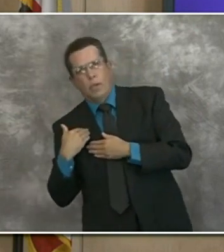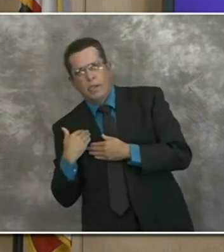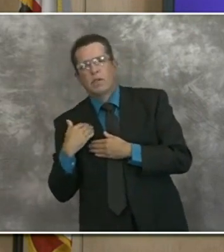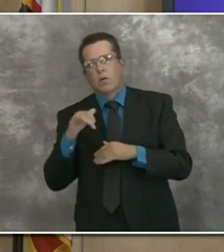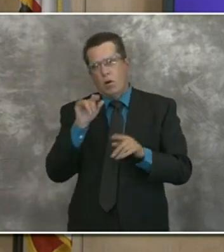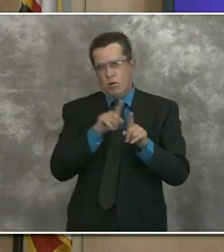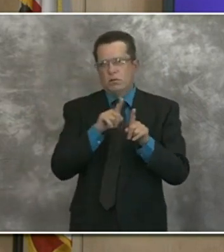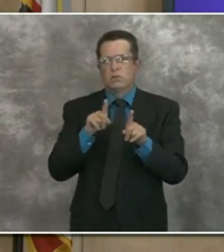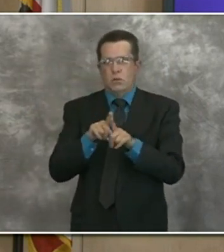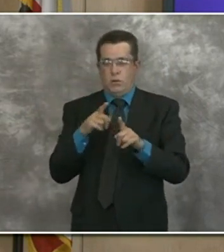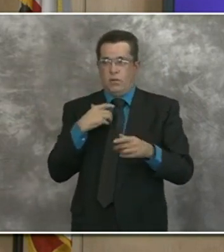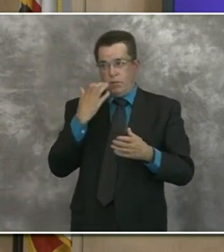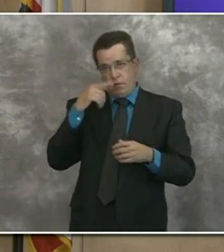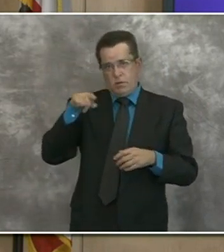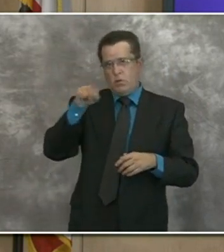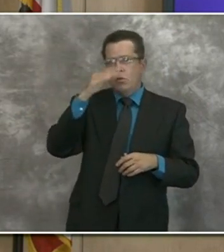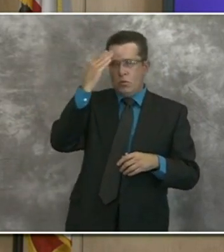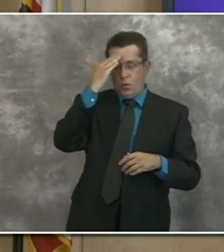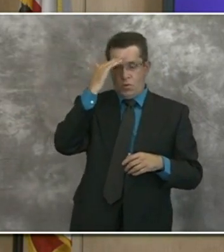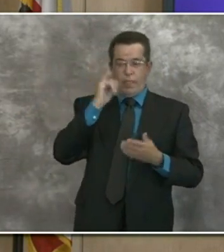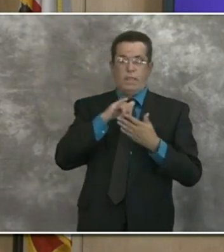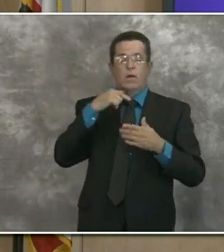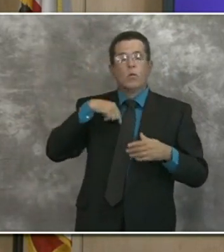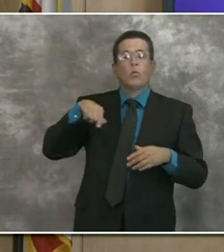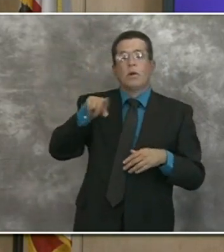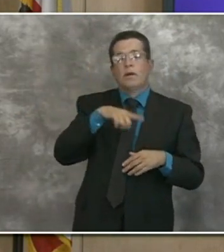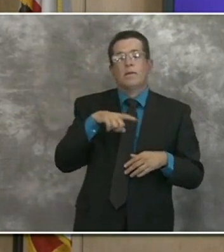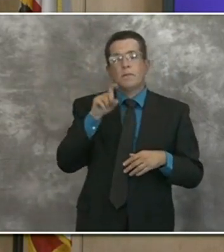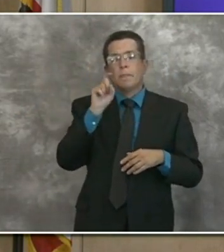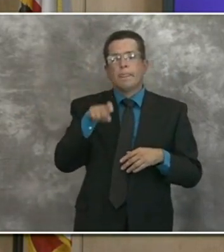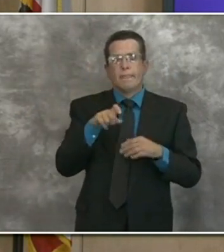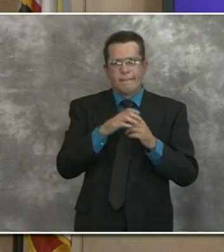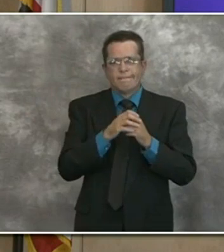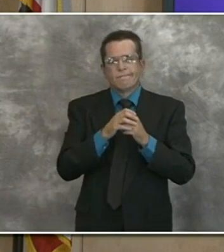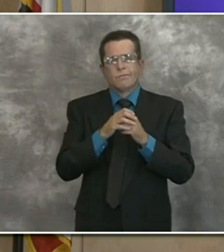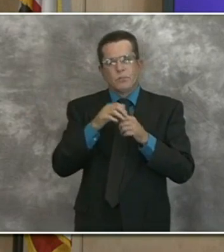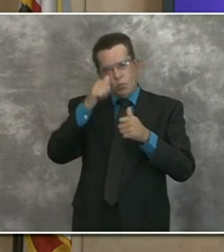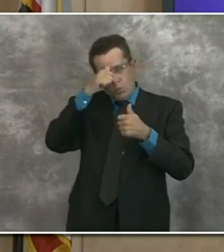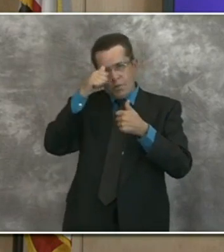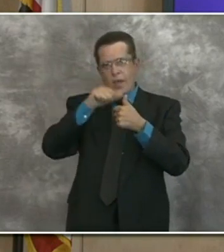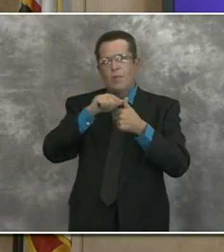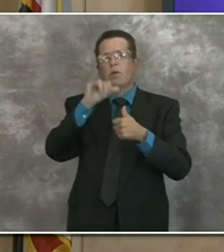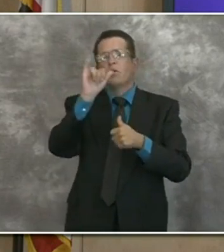WE CERTAINLY WANT TO ENCOURAGE FOLKS TO GET BACK TO WORK AND GET BACK TO WORK RESPONSIBLY I DO WANT TO ADD A CAUTIONARY